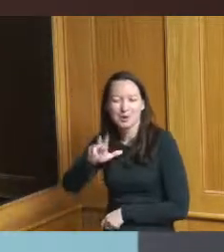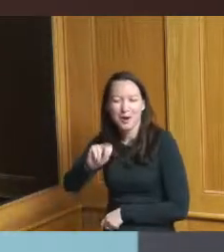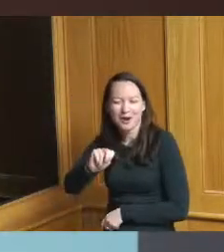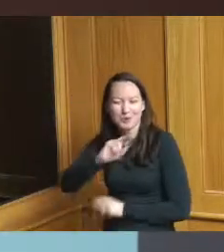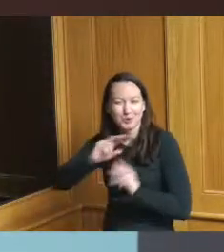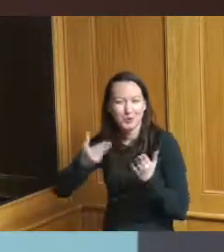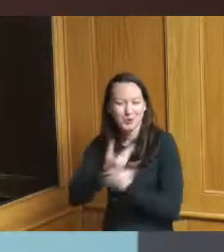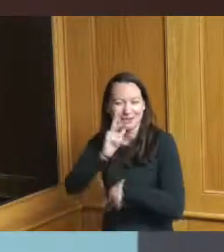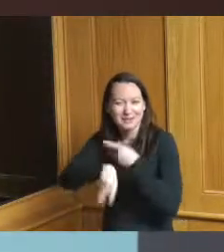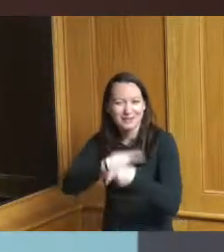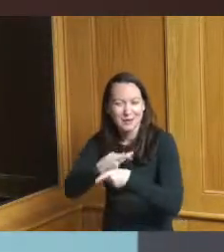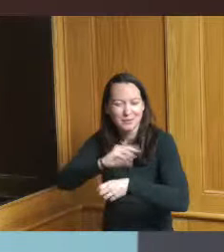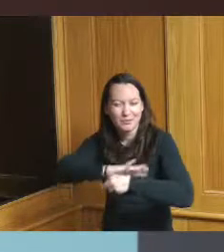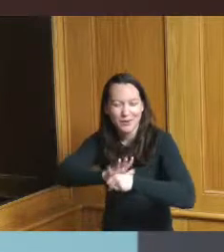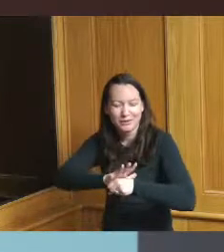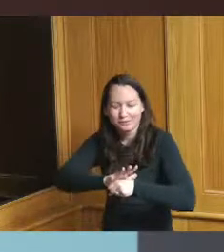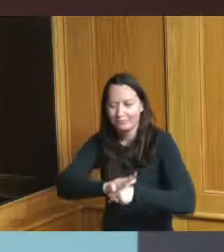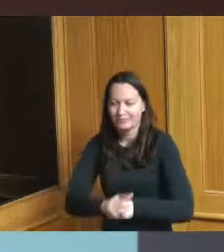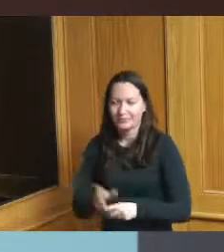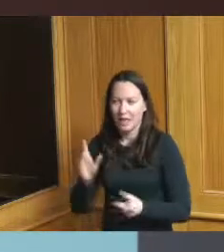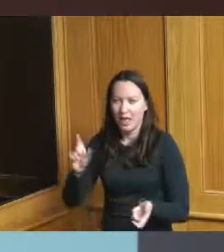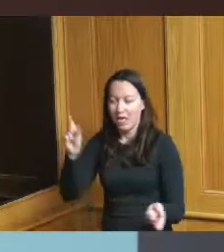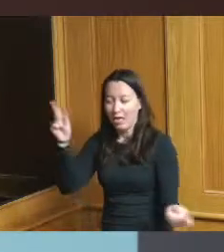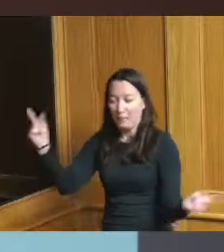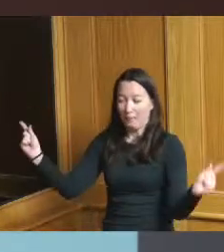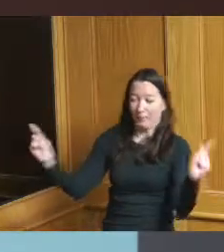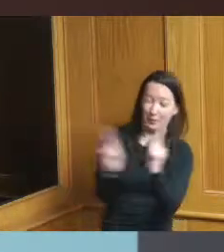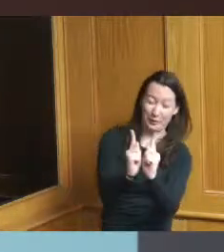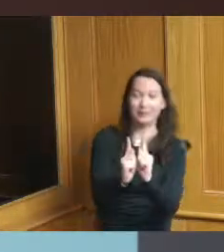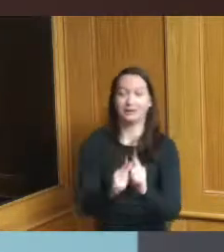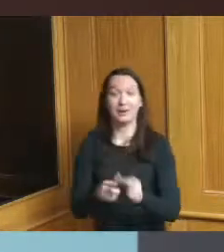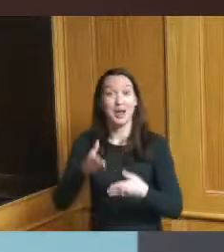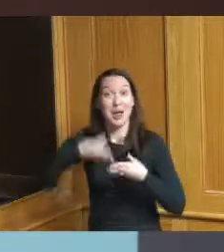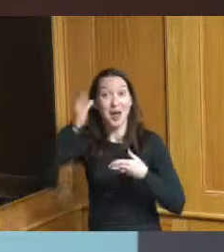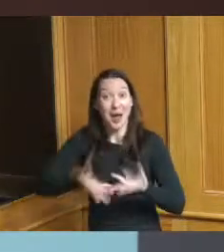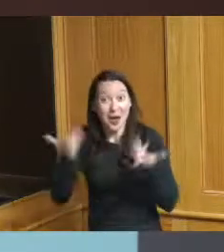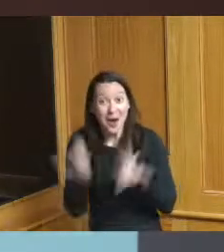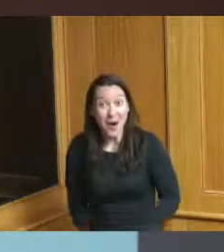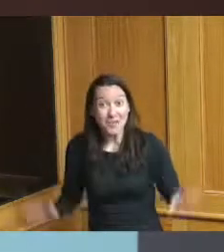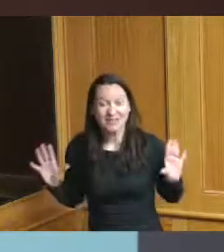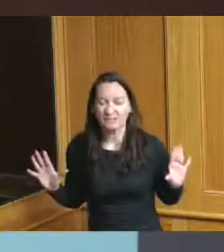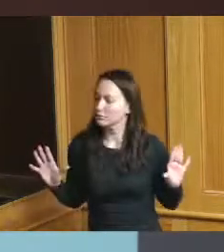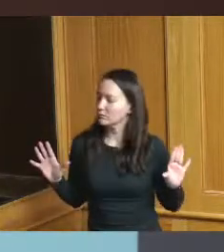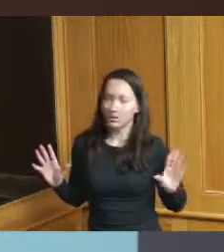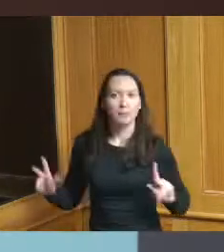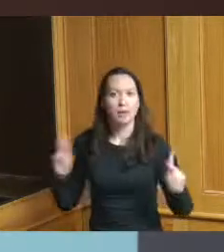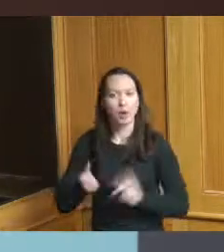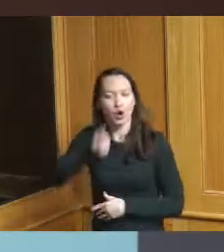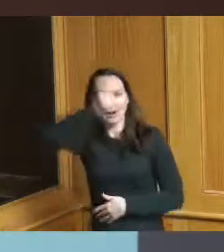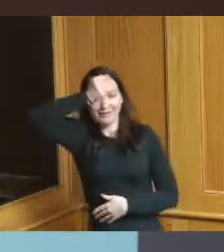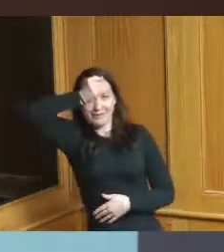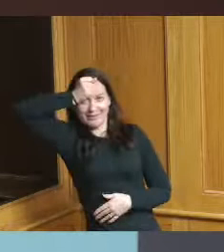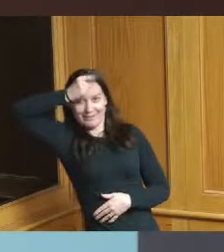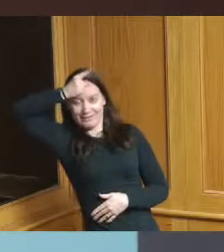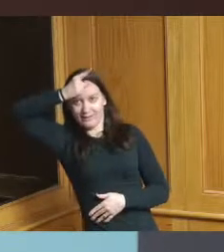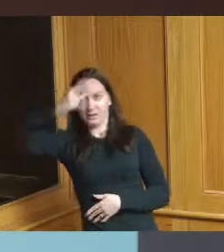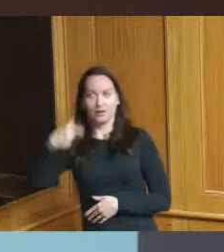but you know we it it speaks to people understanding that we are not and your